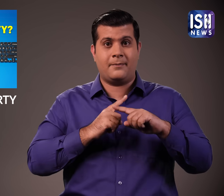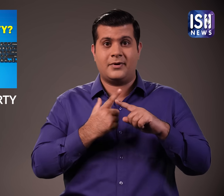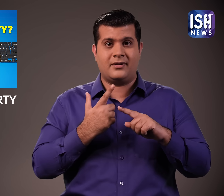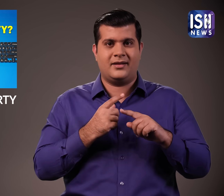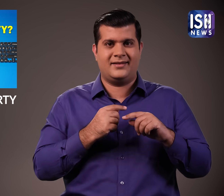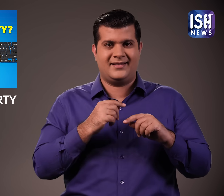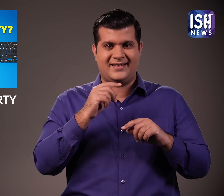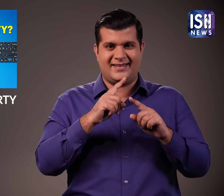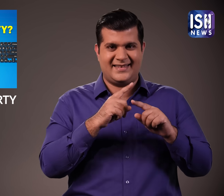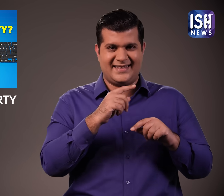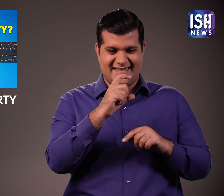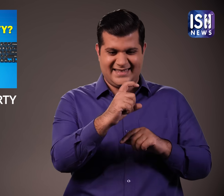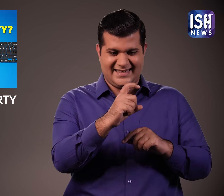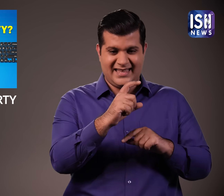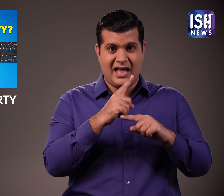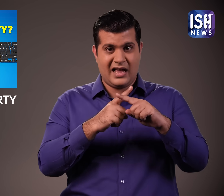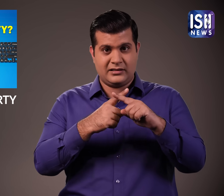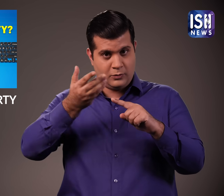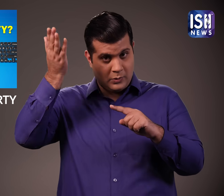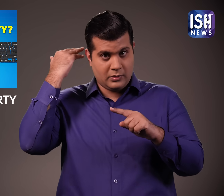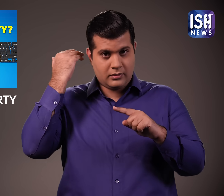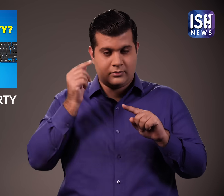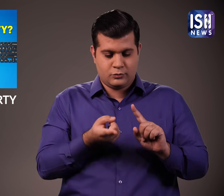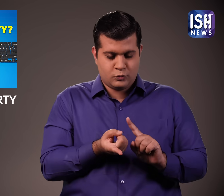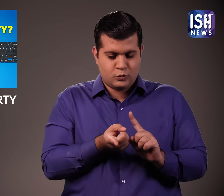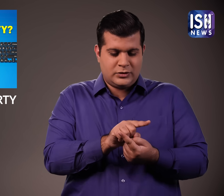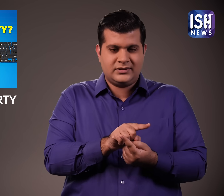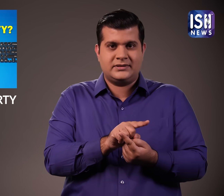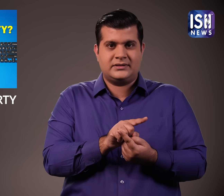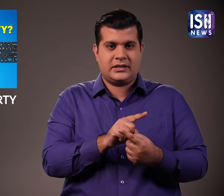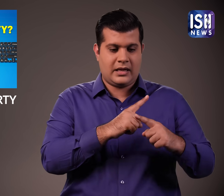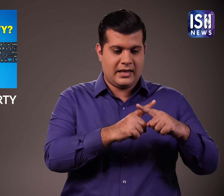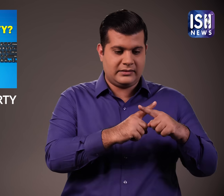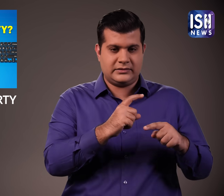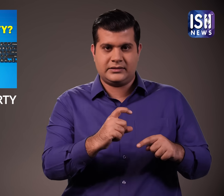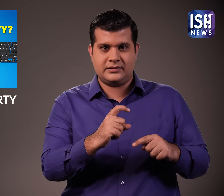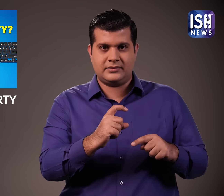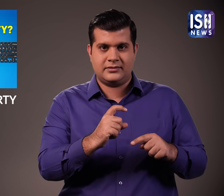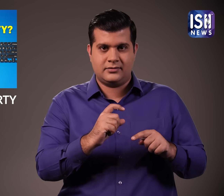and the position of the letters ‘X’ & ‘C’ was swapped.